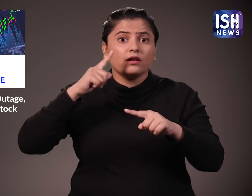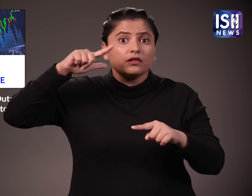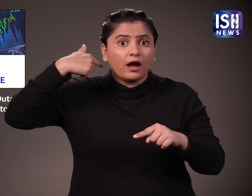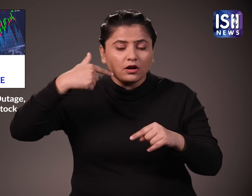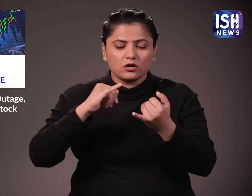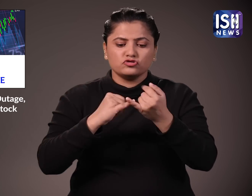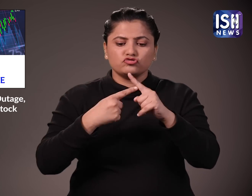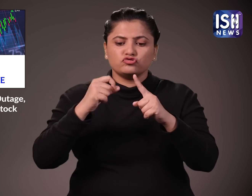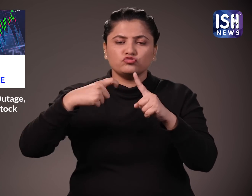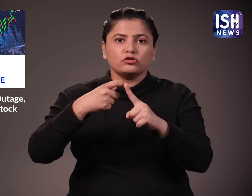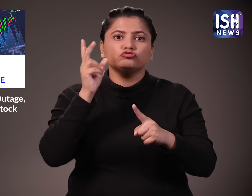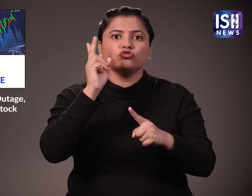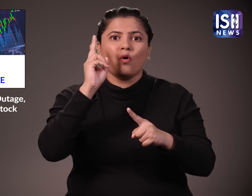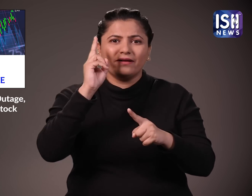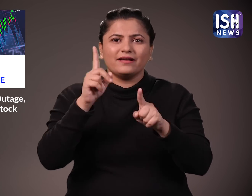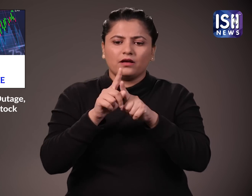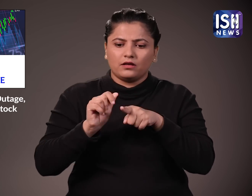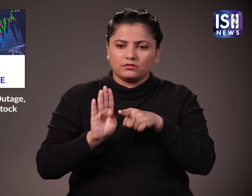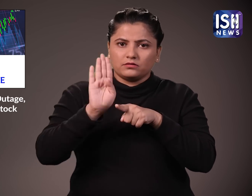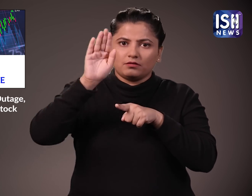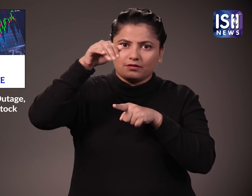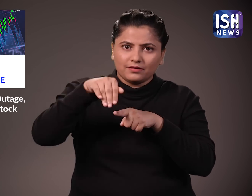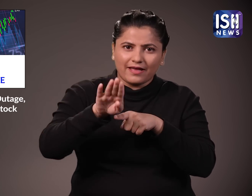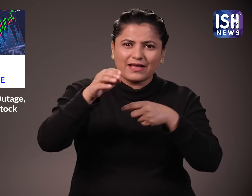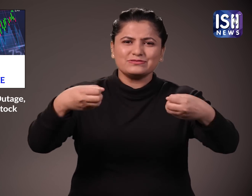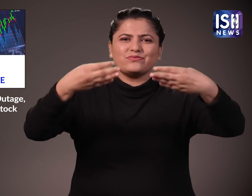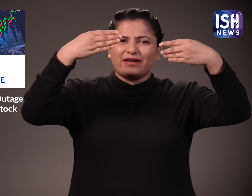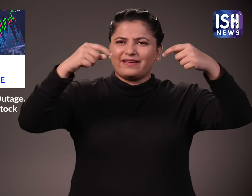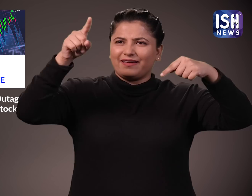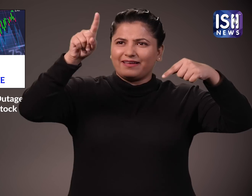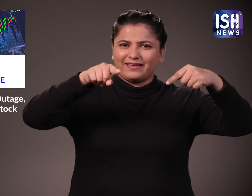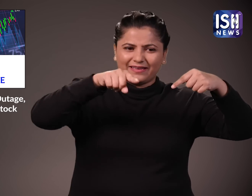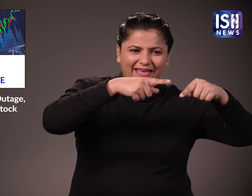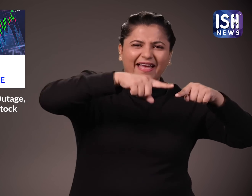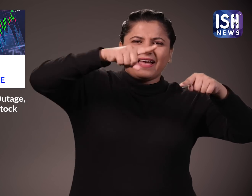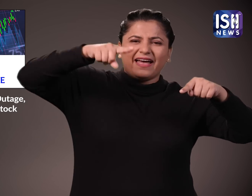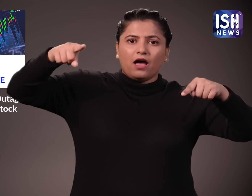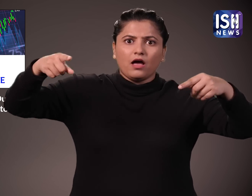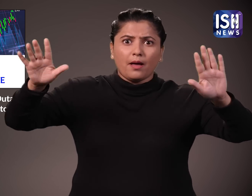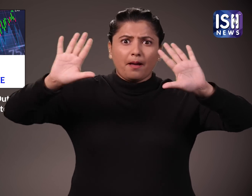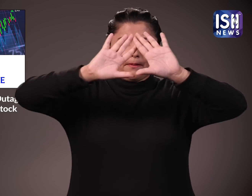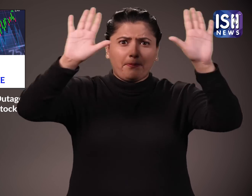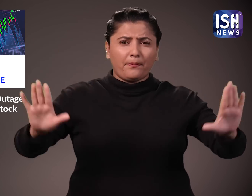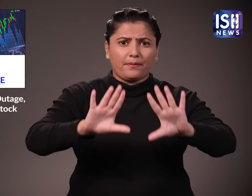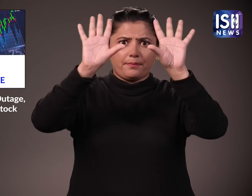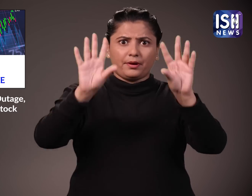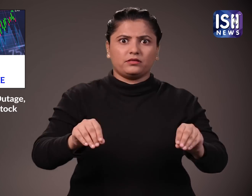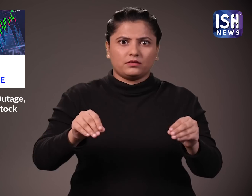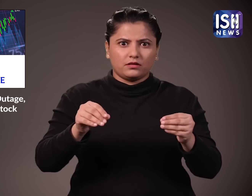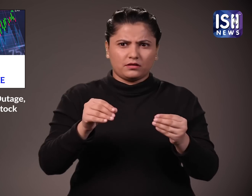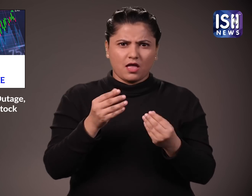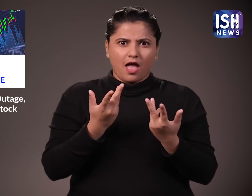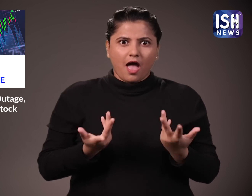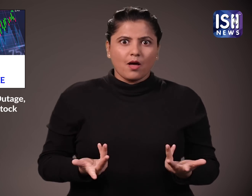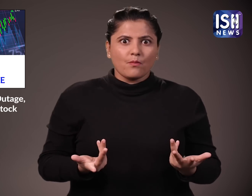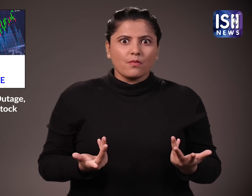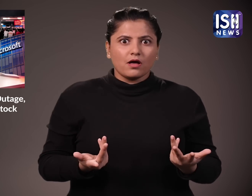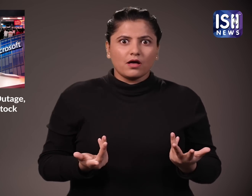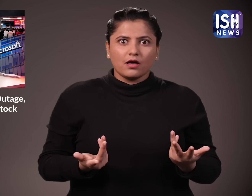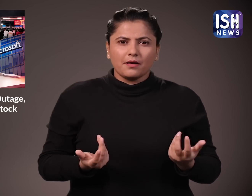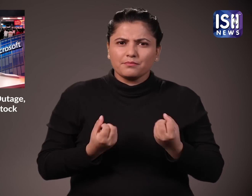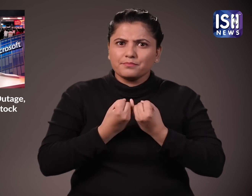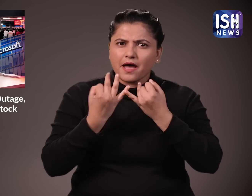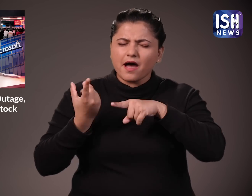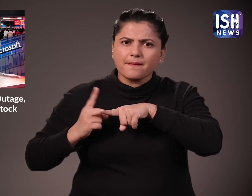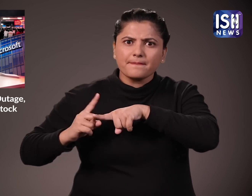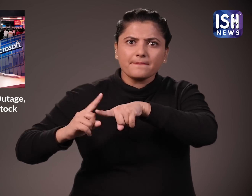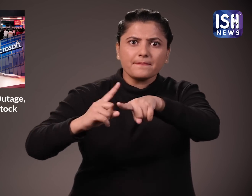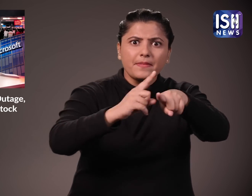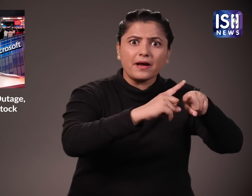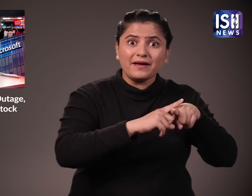Companies could not publish their updates and data on the London Stock Exchange website for trading.